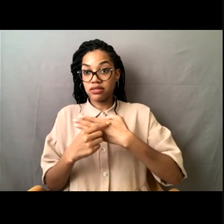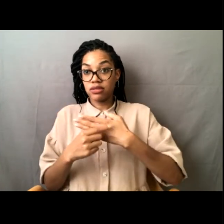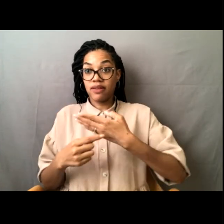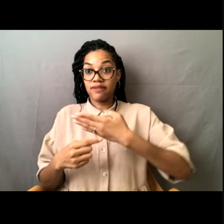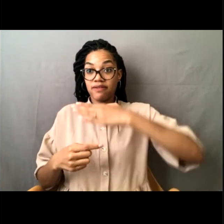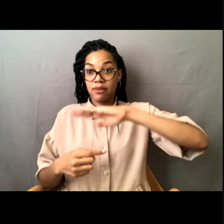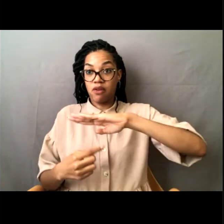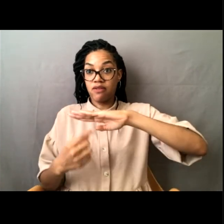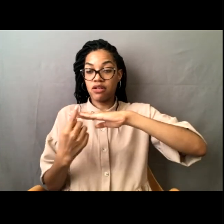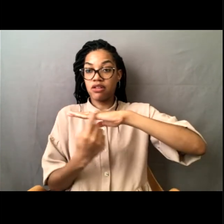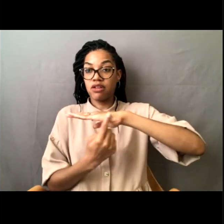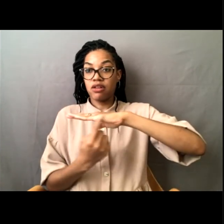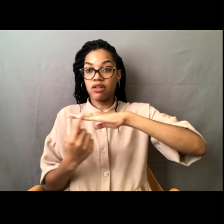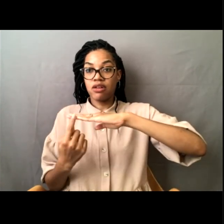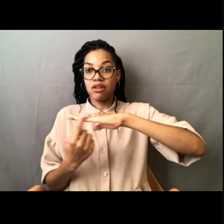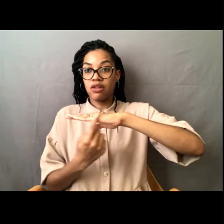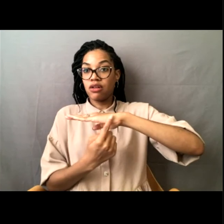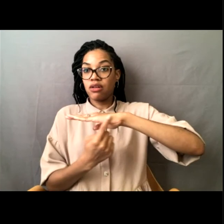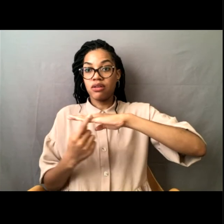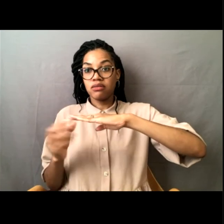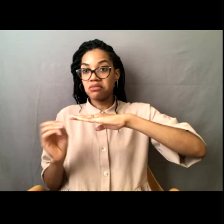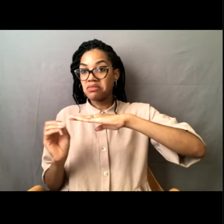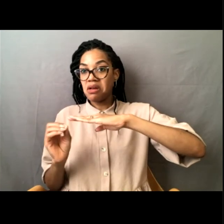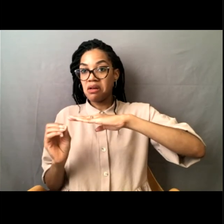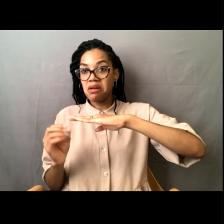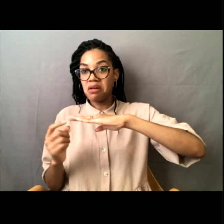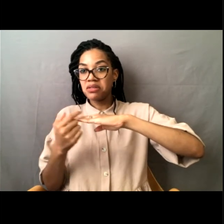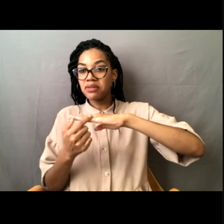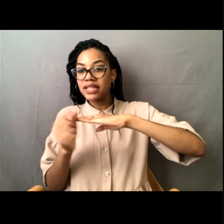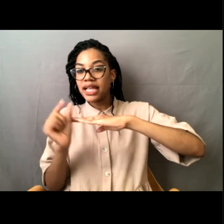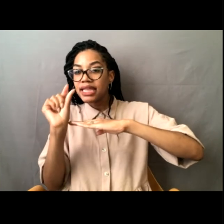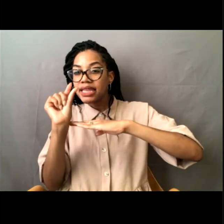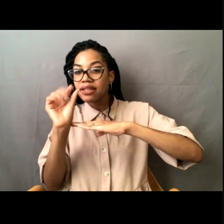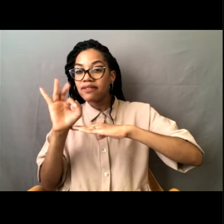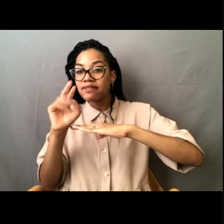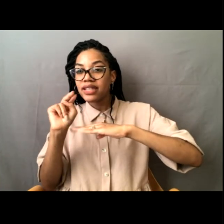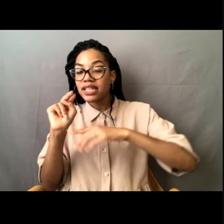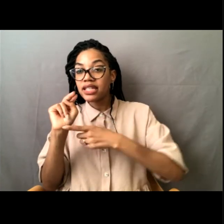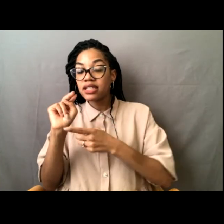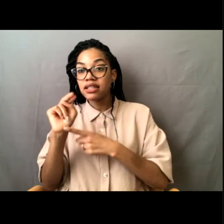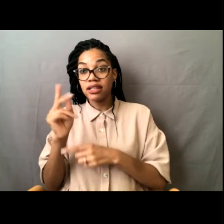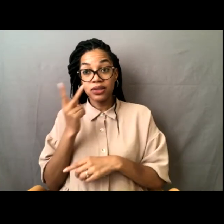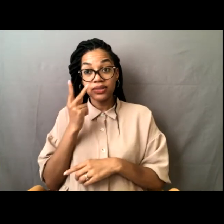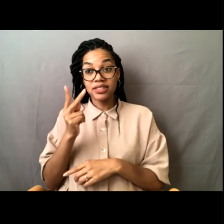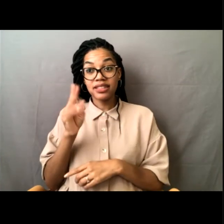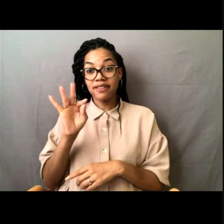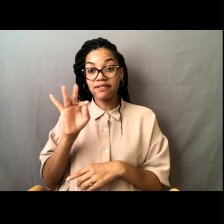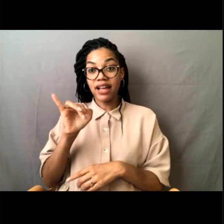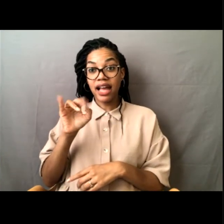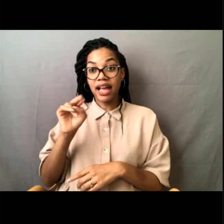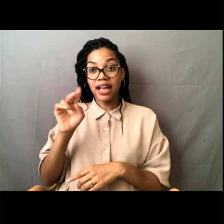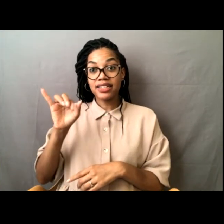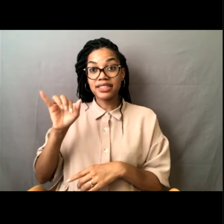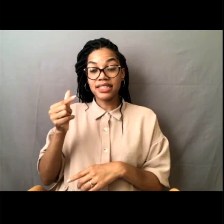there's kind of this little pectoral fin. It's almost like if you've seen Finding Nemo, when Nemo's fin kind of grows,